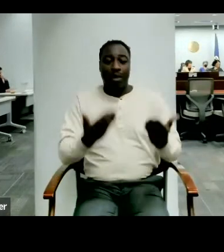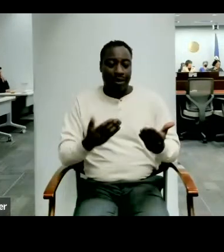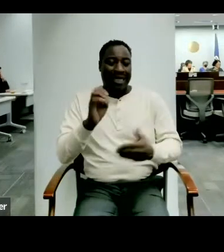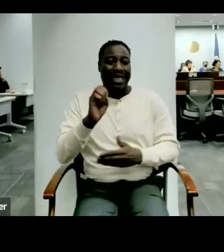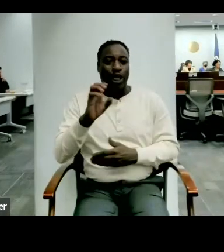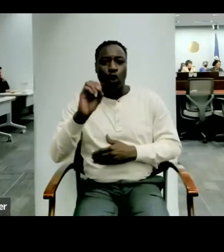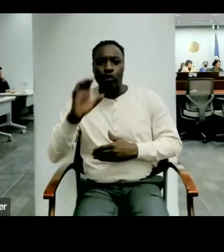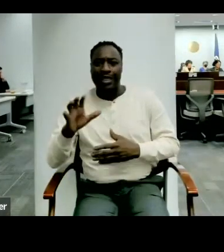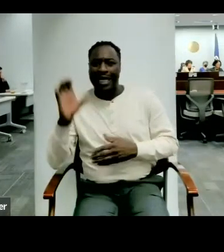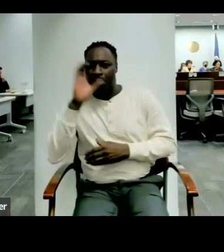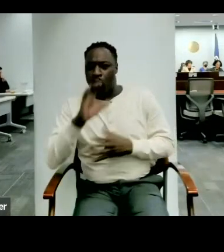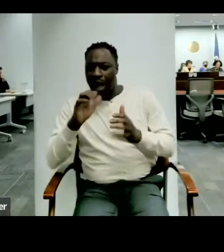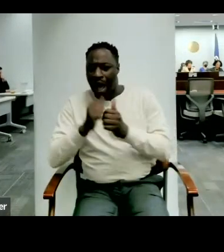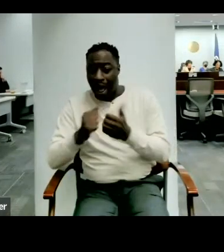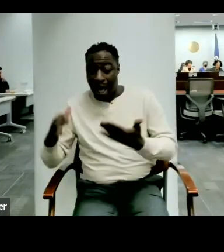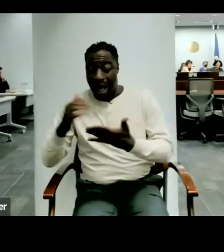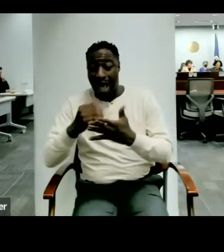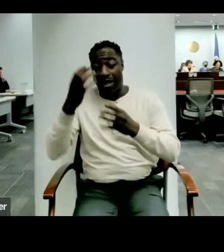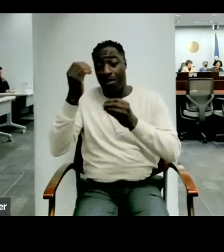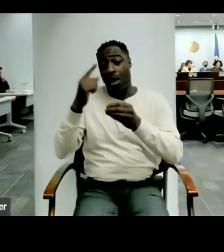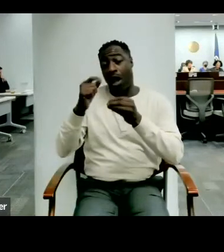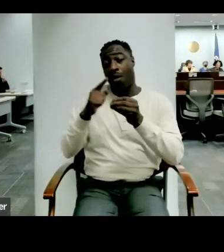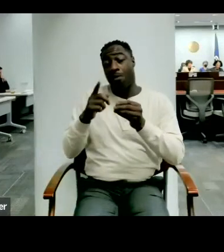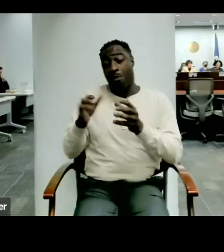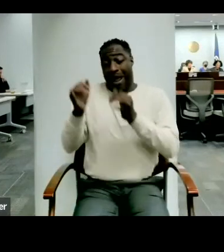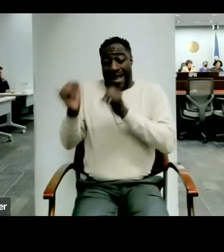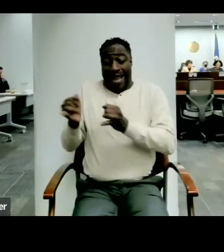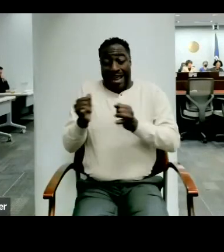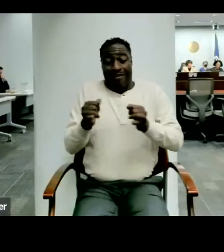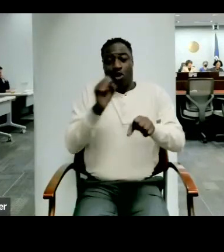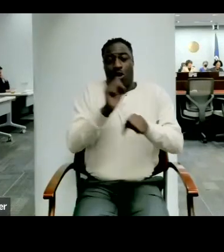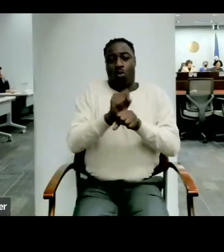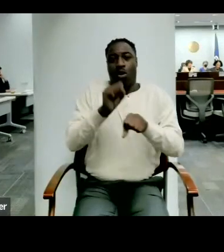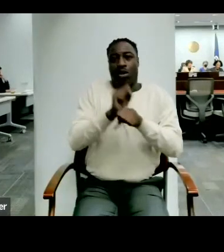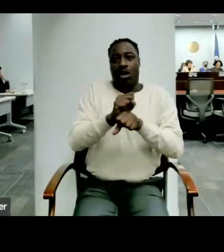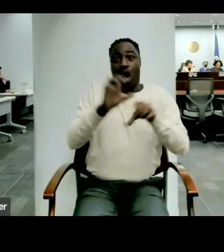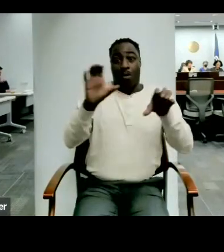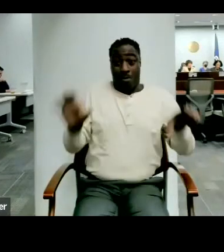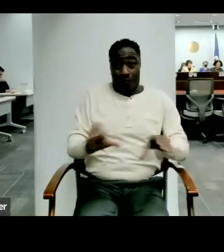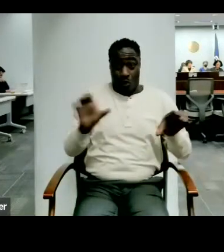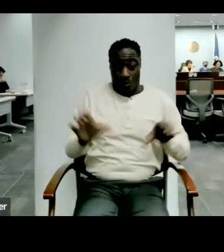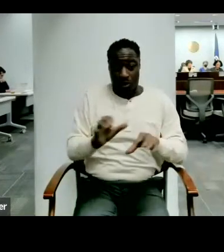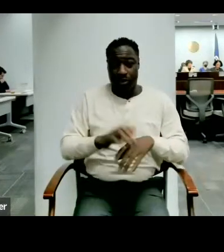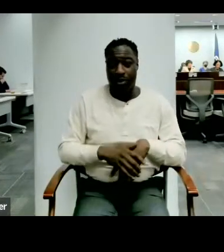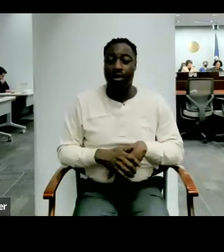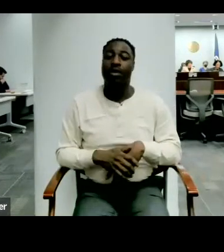EEOC explore how to gather information about individual employees job performance. Um I've